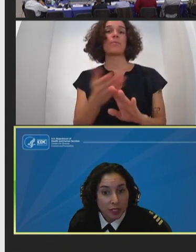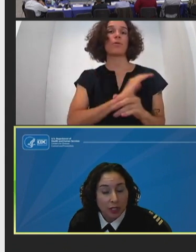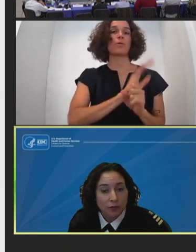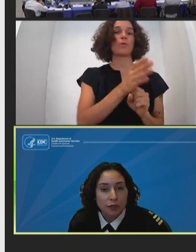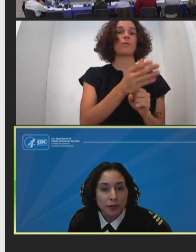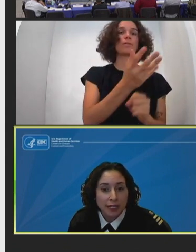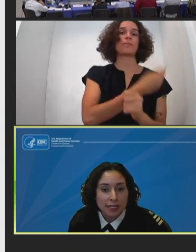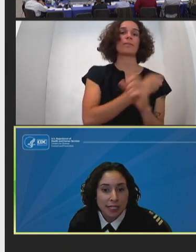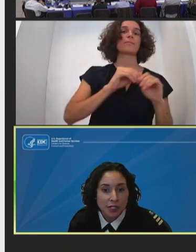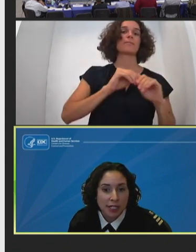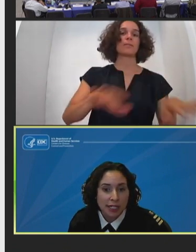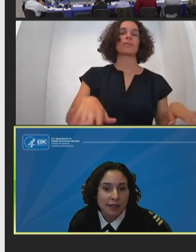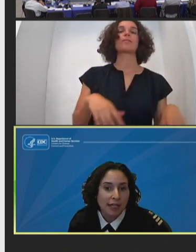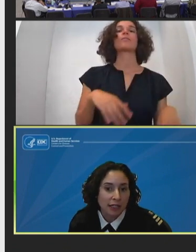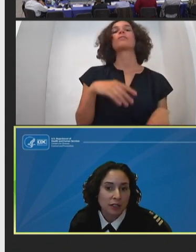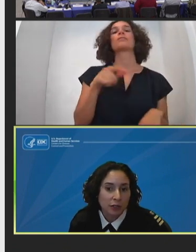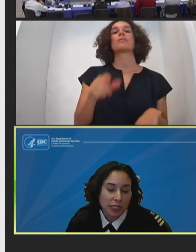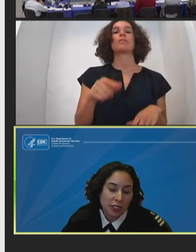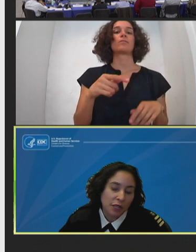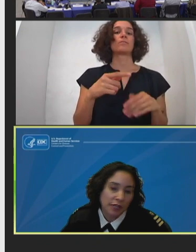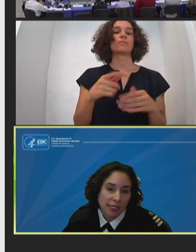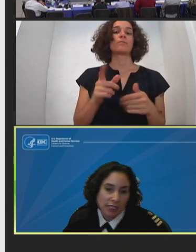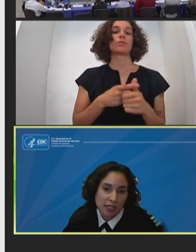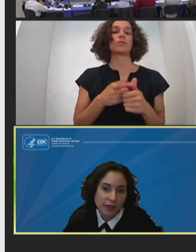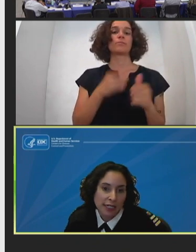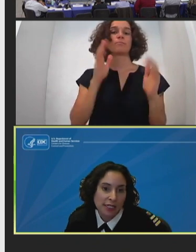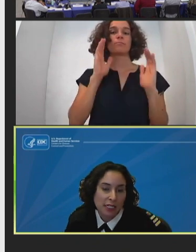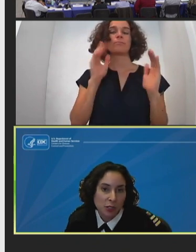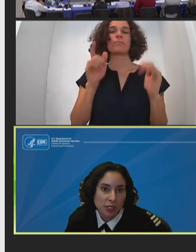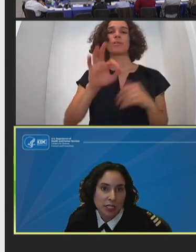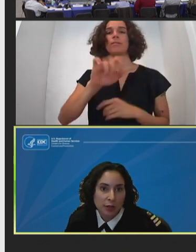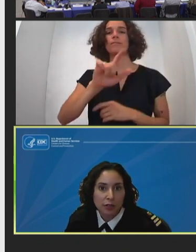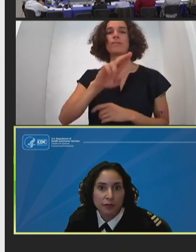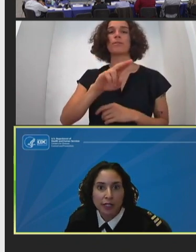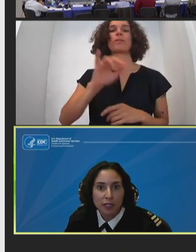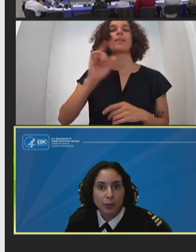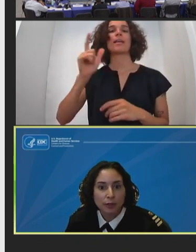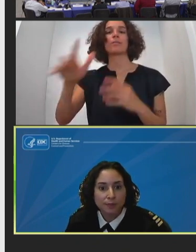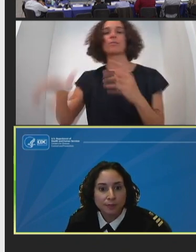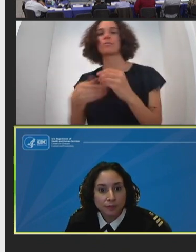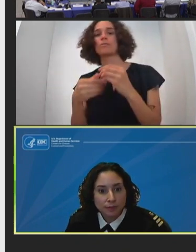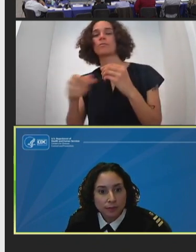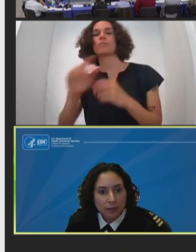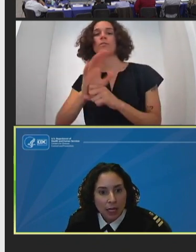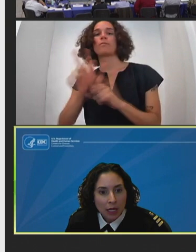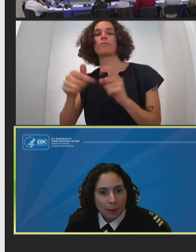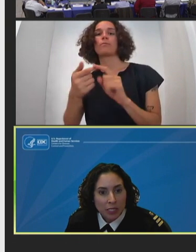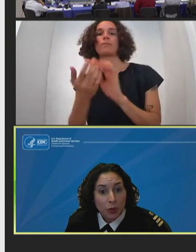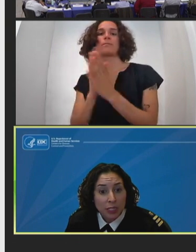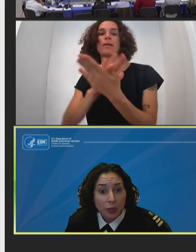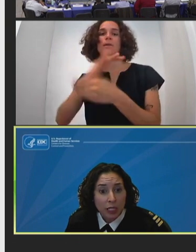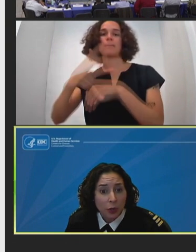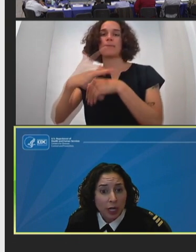on flu vaccination and then included COVID-19 vaccines once they were available. By 2021,